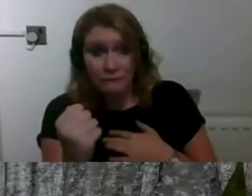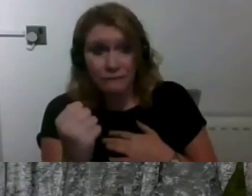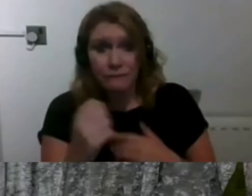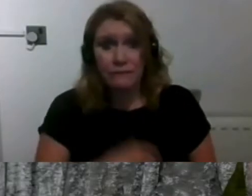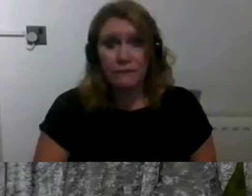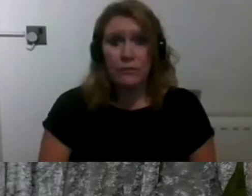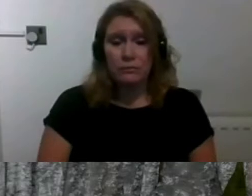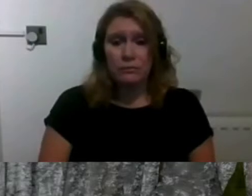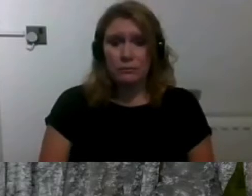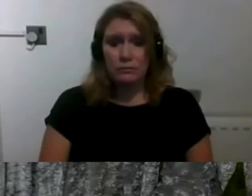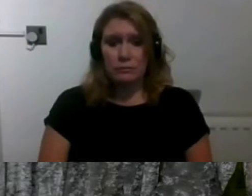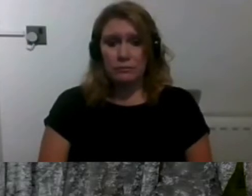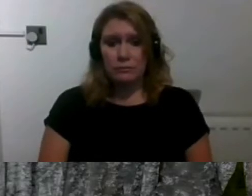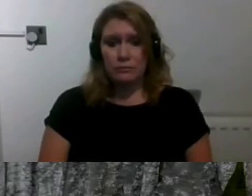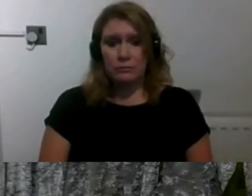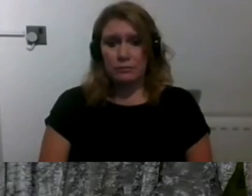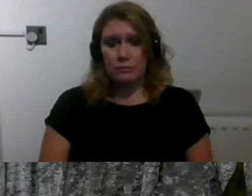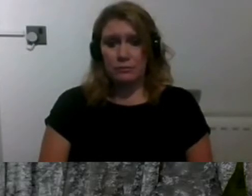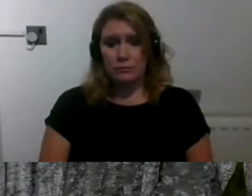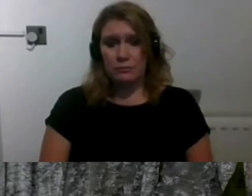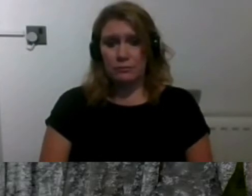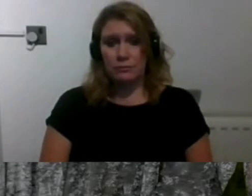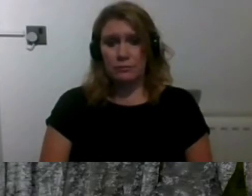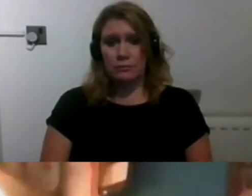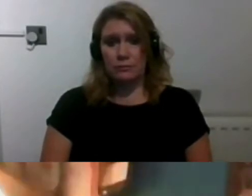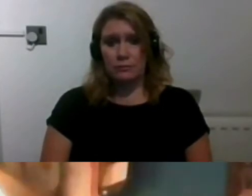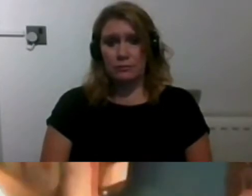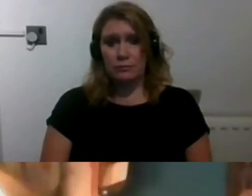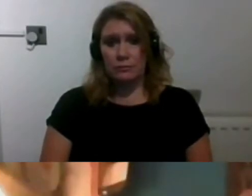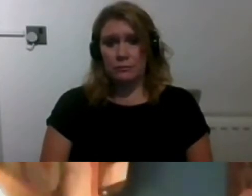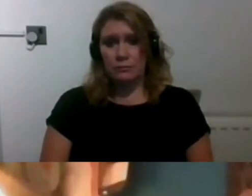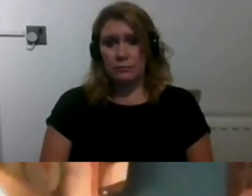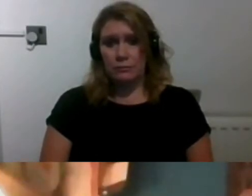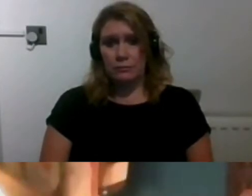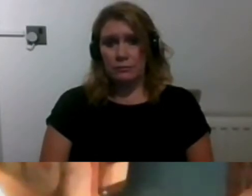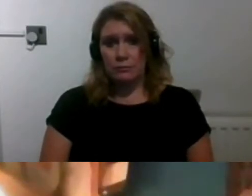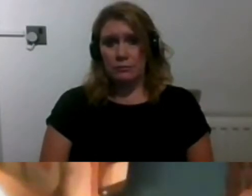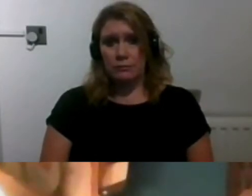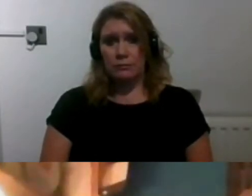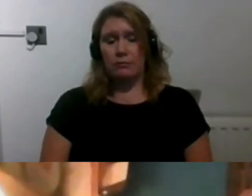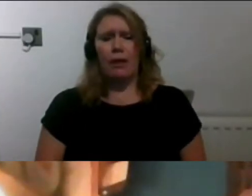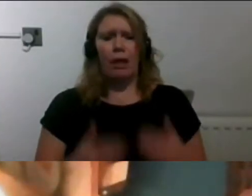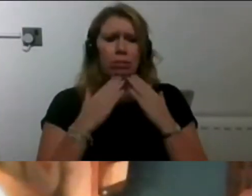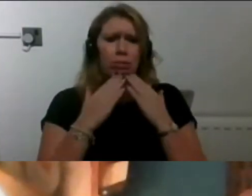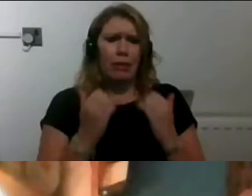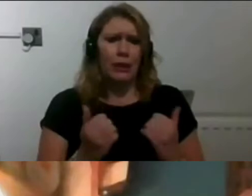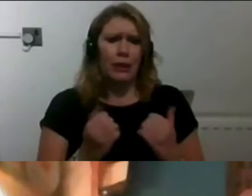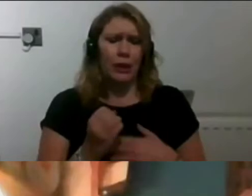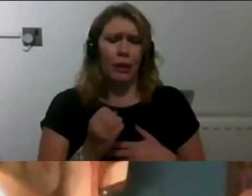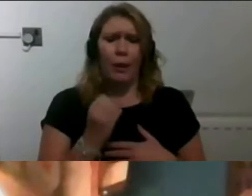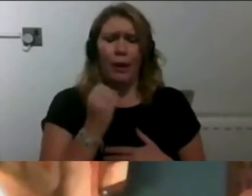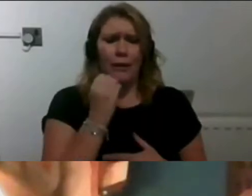Thank you, lovely hosting Ju and it's just been a lovely night so far,